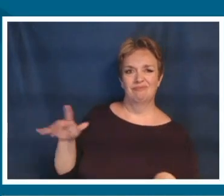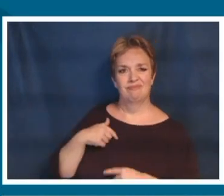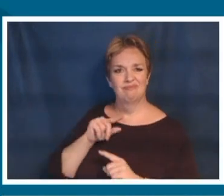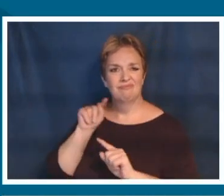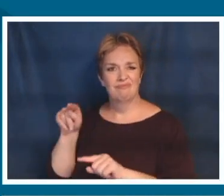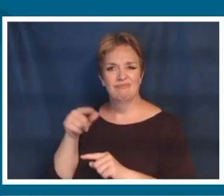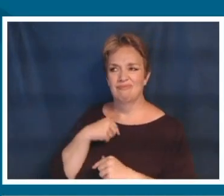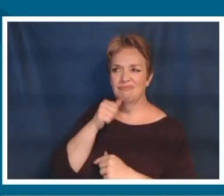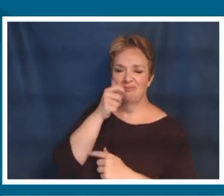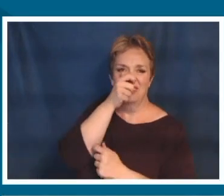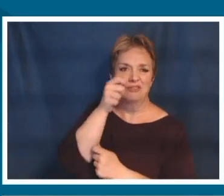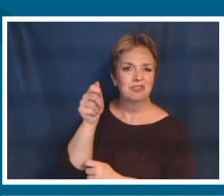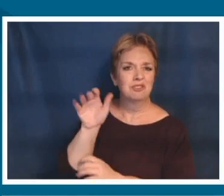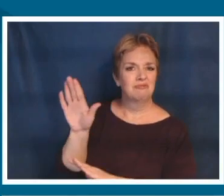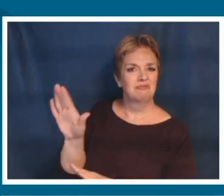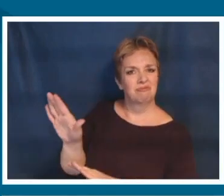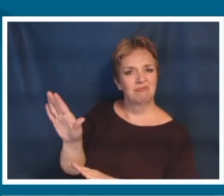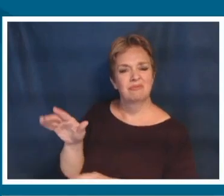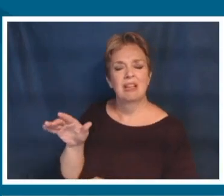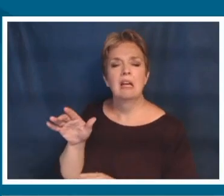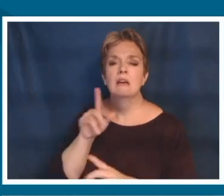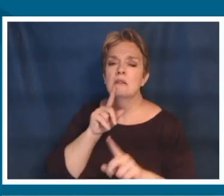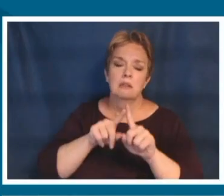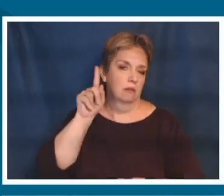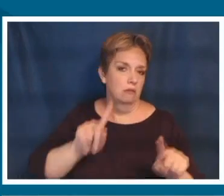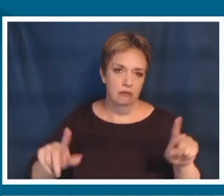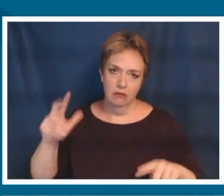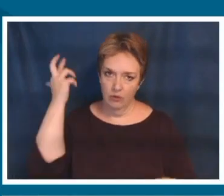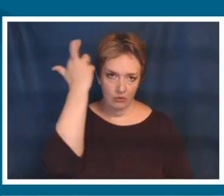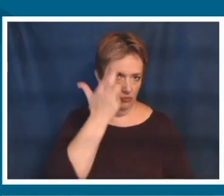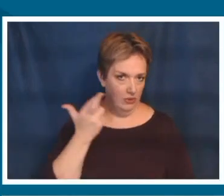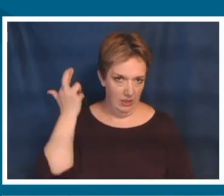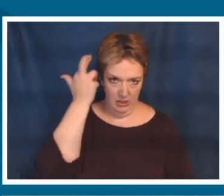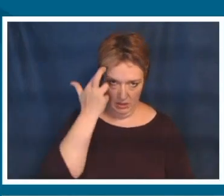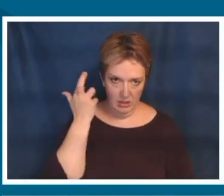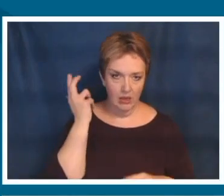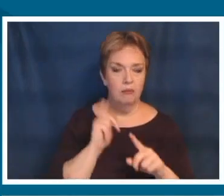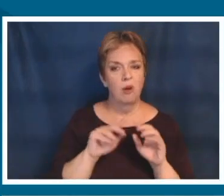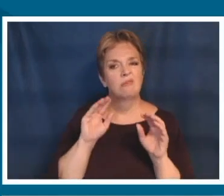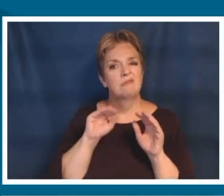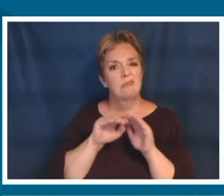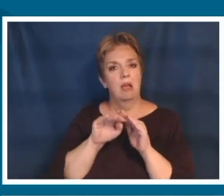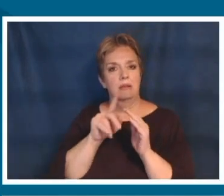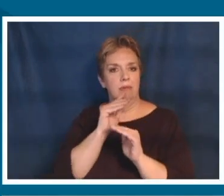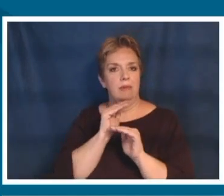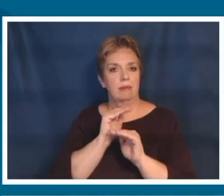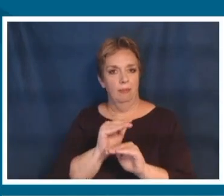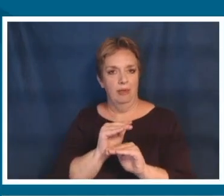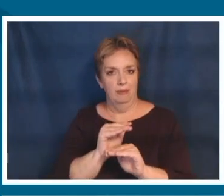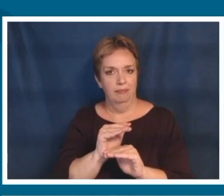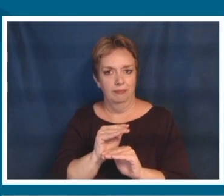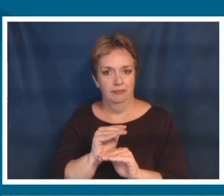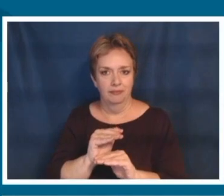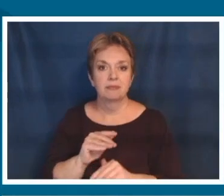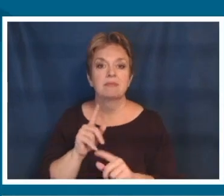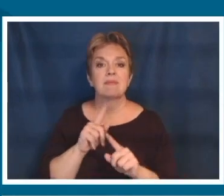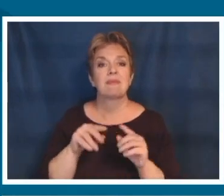that includes stories for them i mean there's all kinds of things right so when you're out in the community it